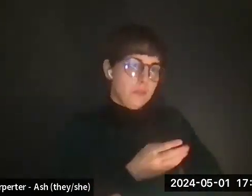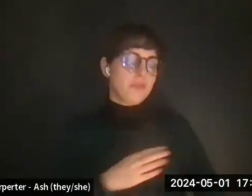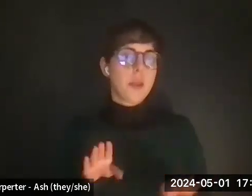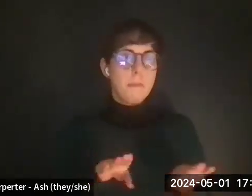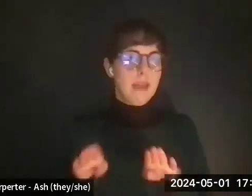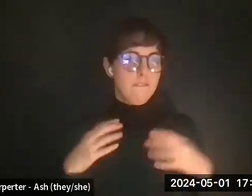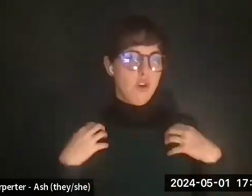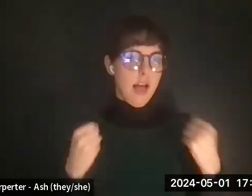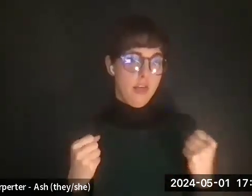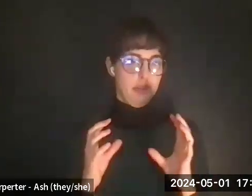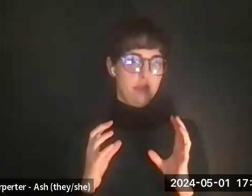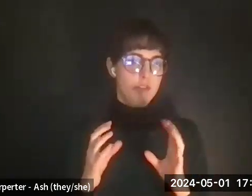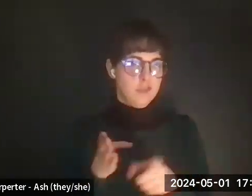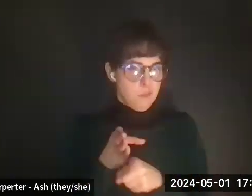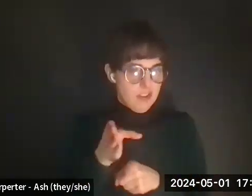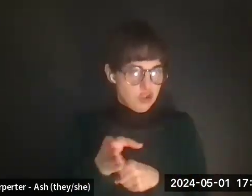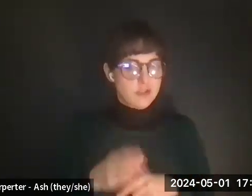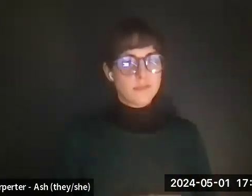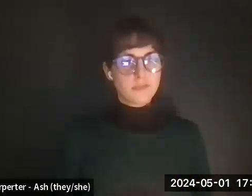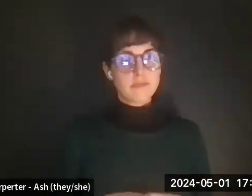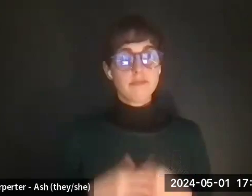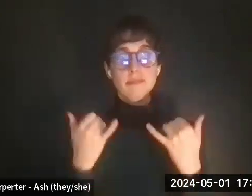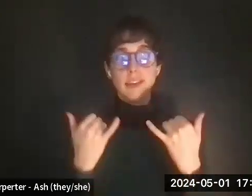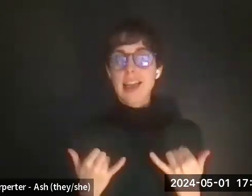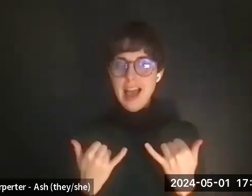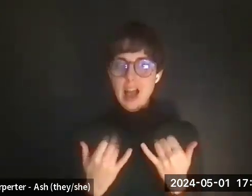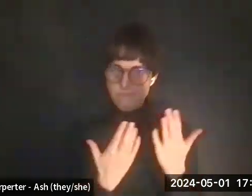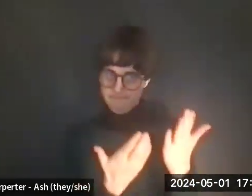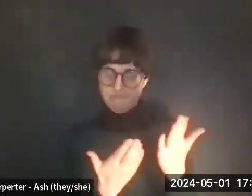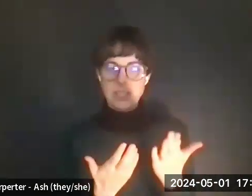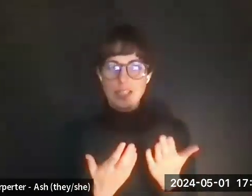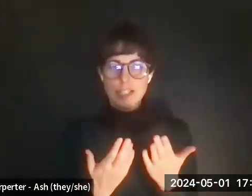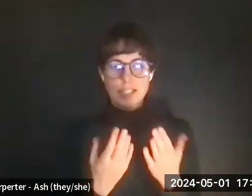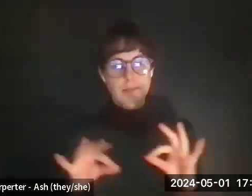Now we have a few items we'd like everyone to keep in mind during this listening session.